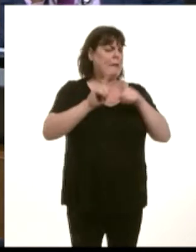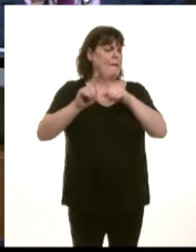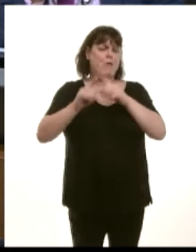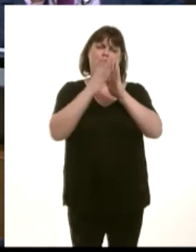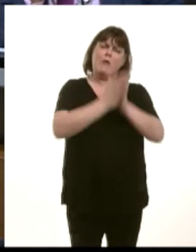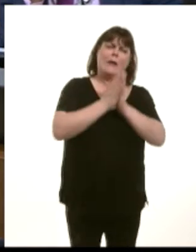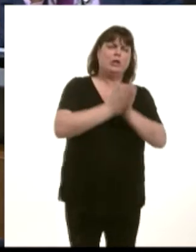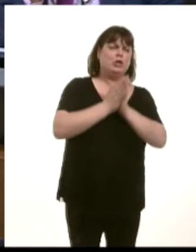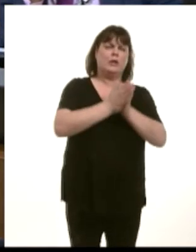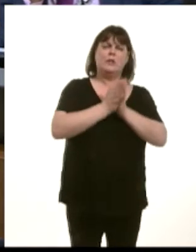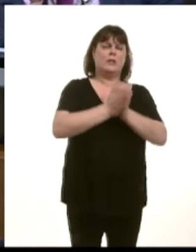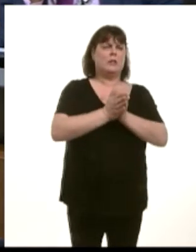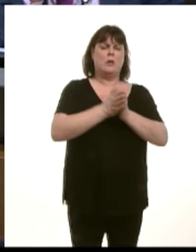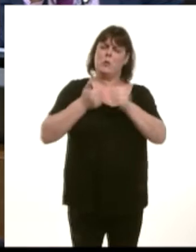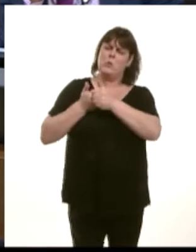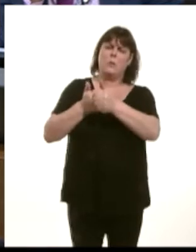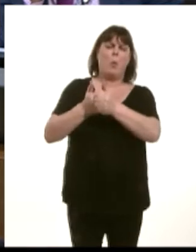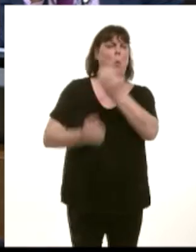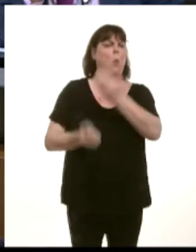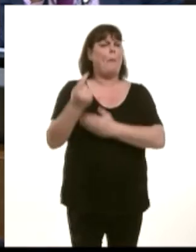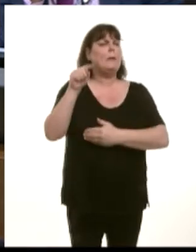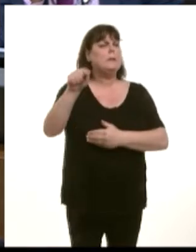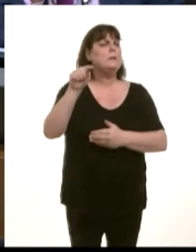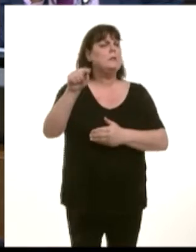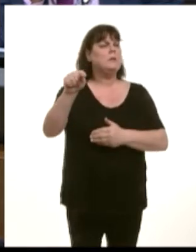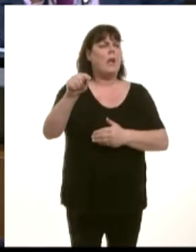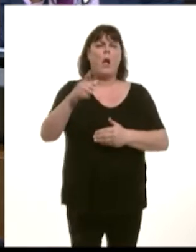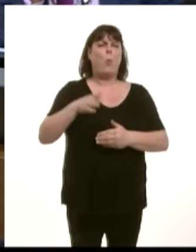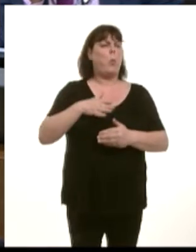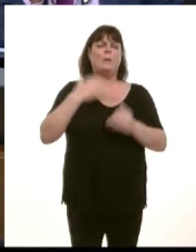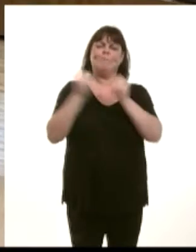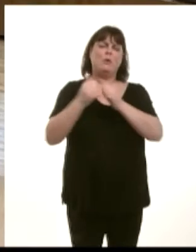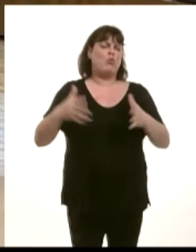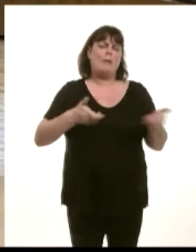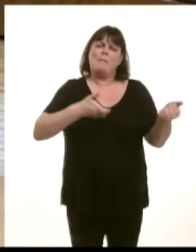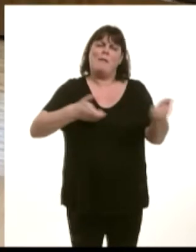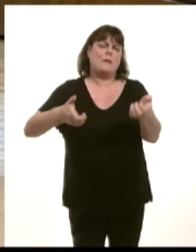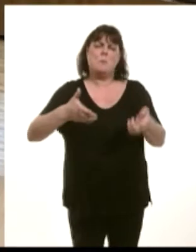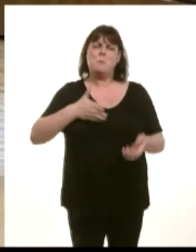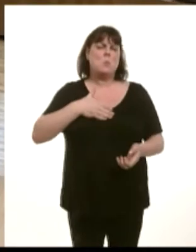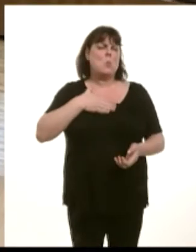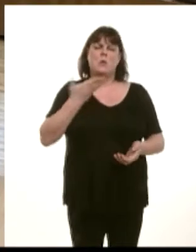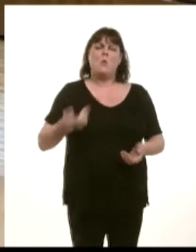stand up very strongly against terrorist outrages such as this. Andrew R.T. Davies: Thank you, First Minister.